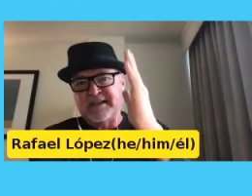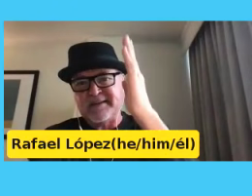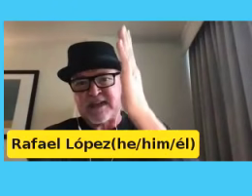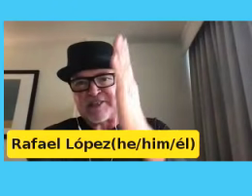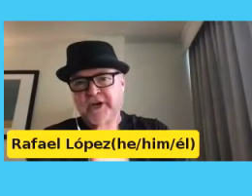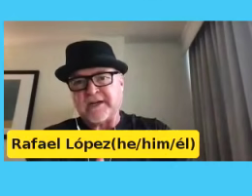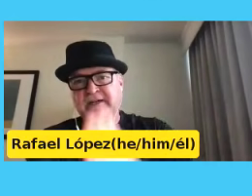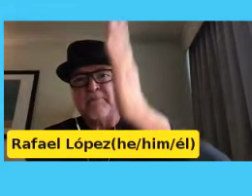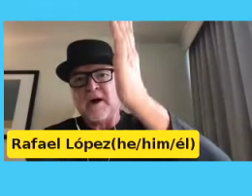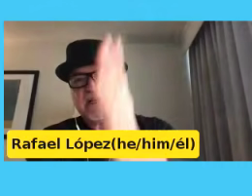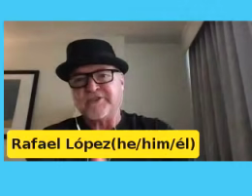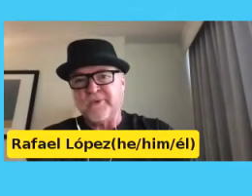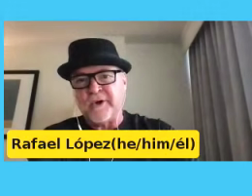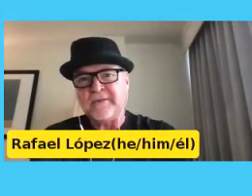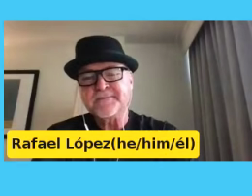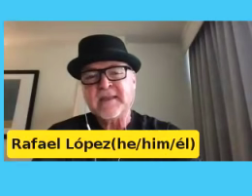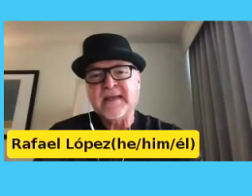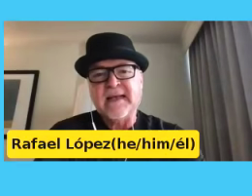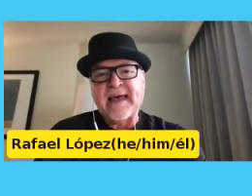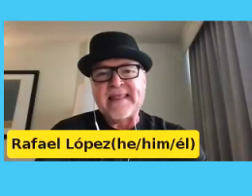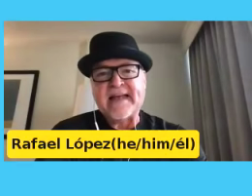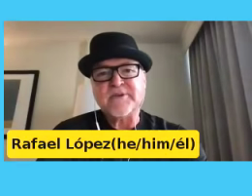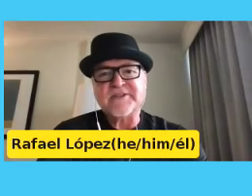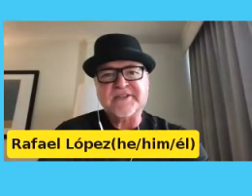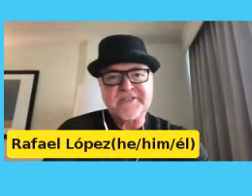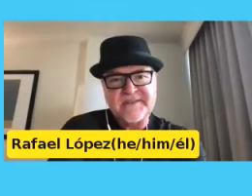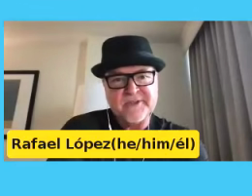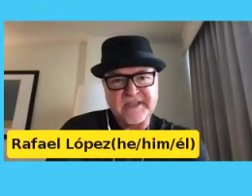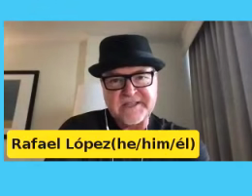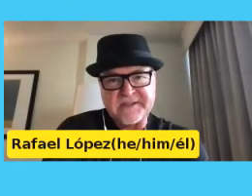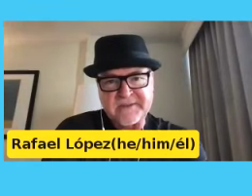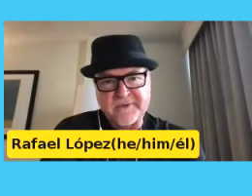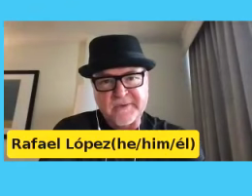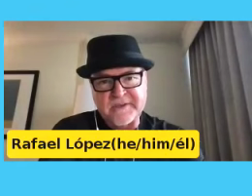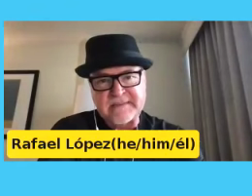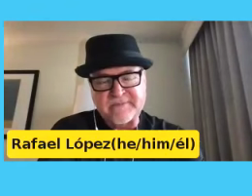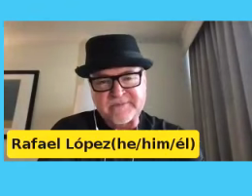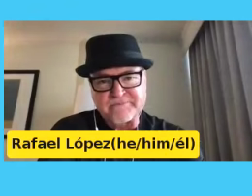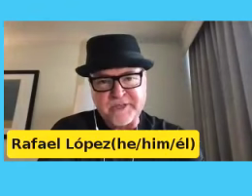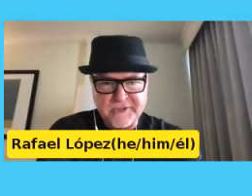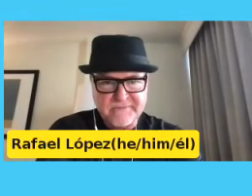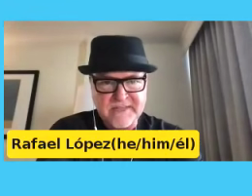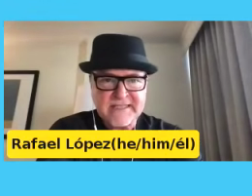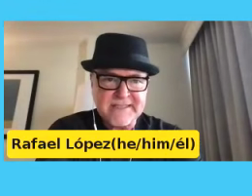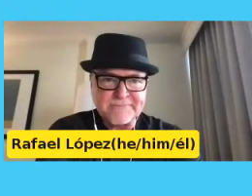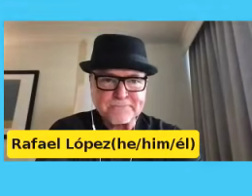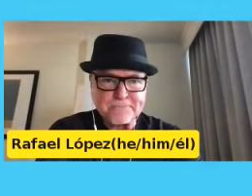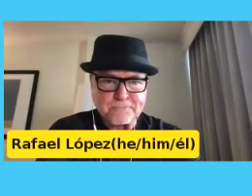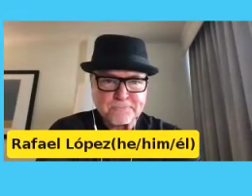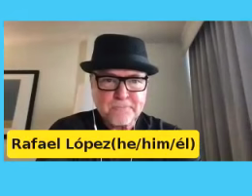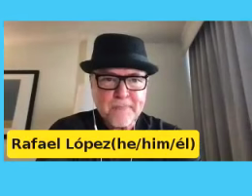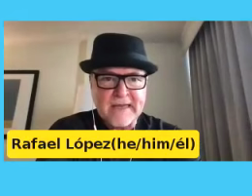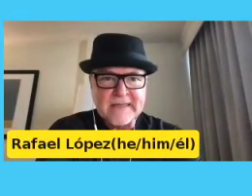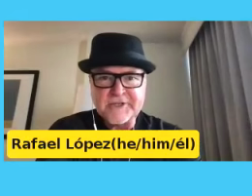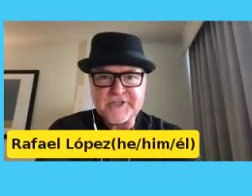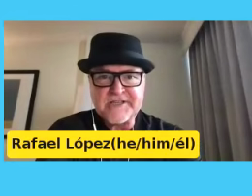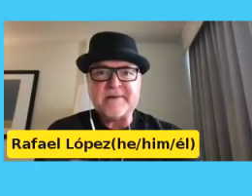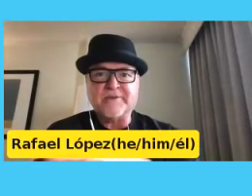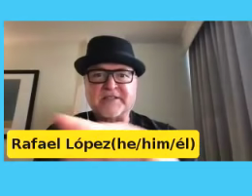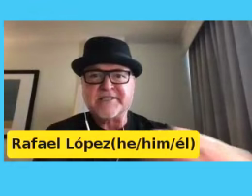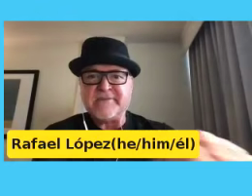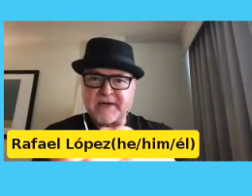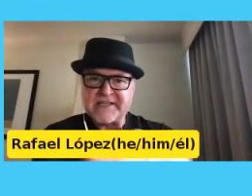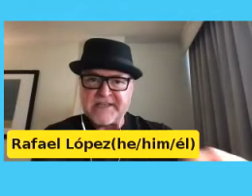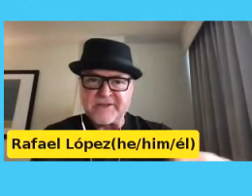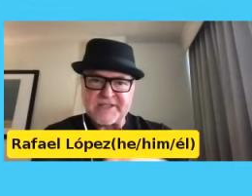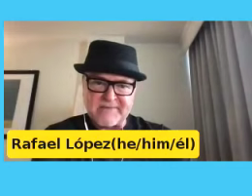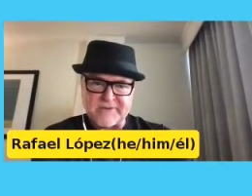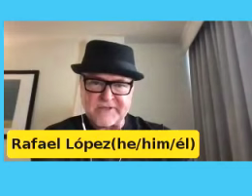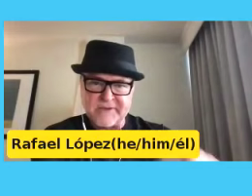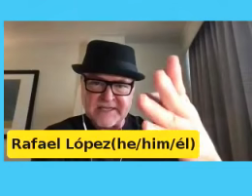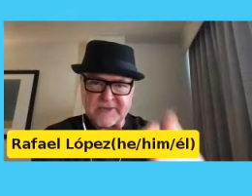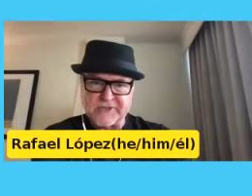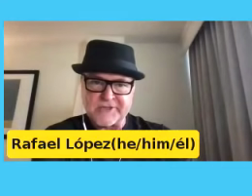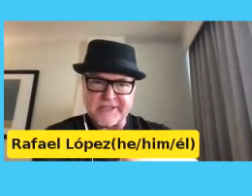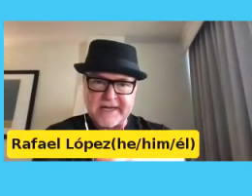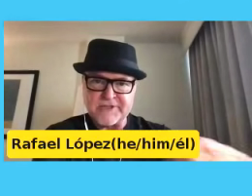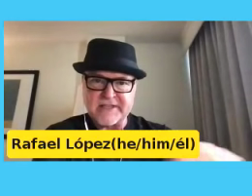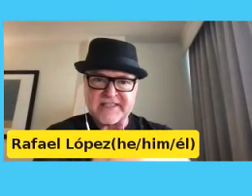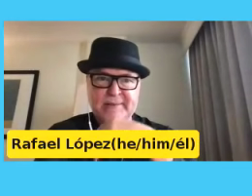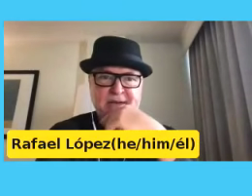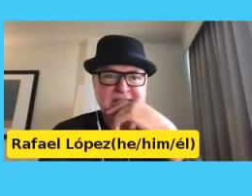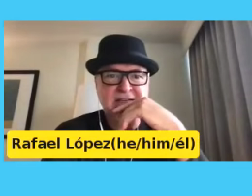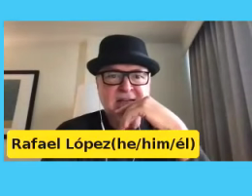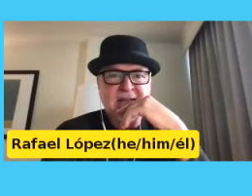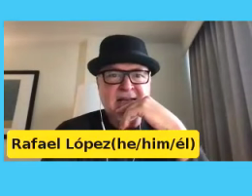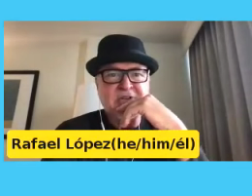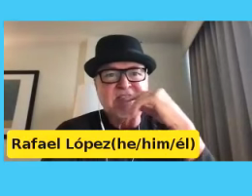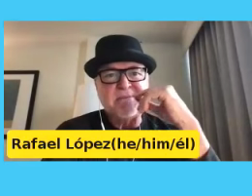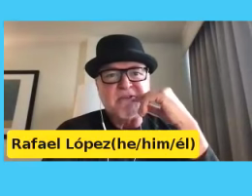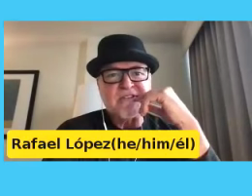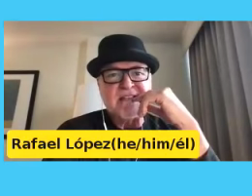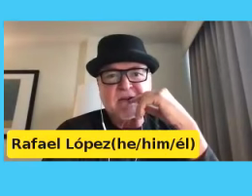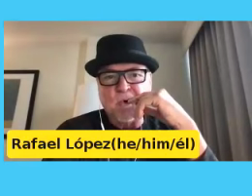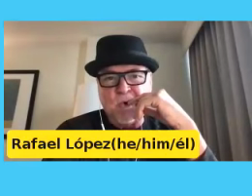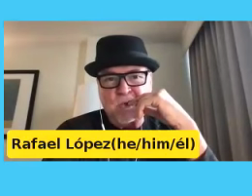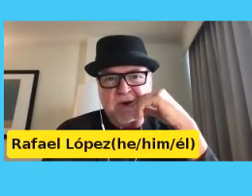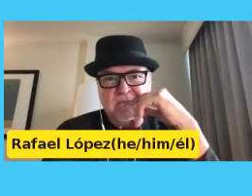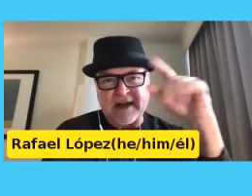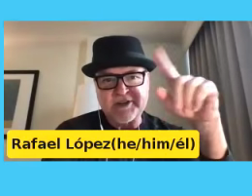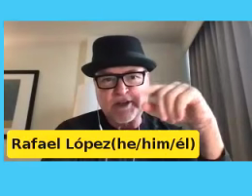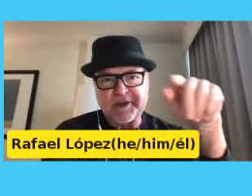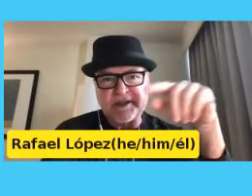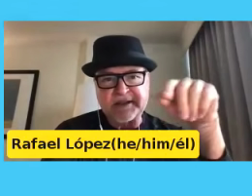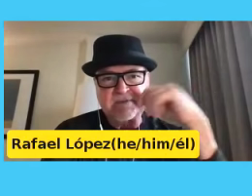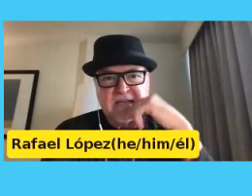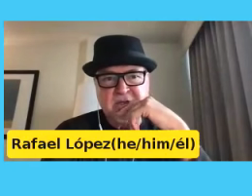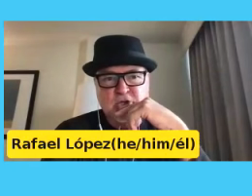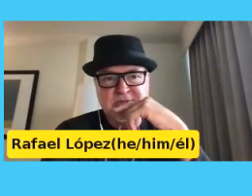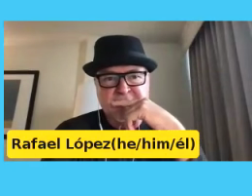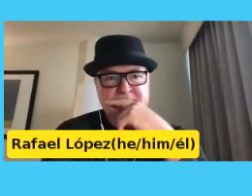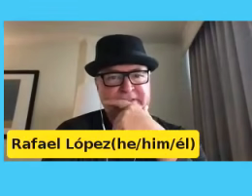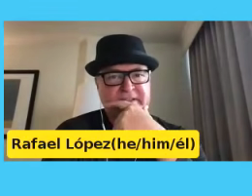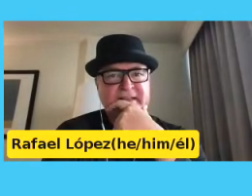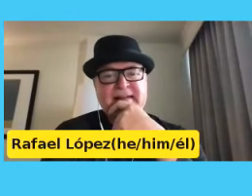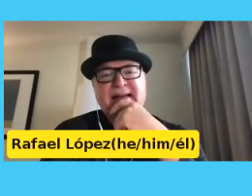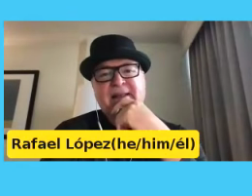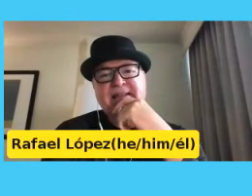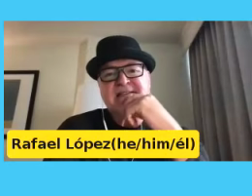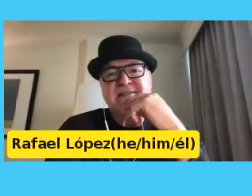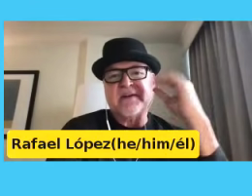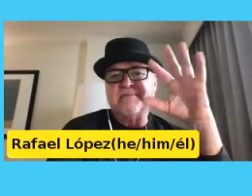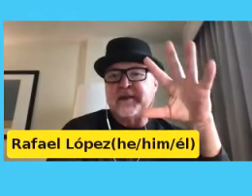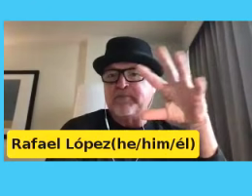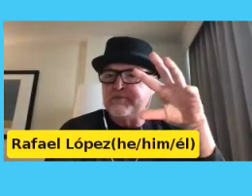a giant wooden ruler to mark the lines and those plaque lines that you see across, those are the ones that that snapping line you saw in the previous image. You need to have people to hold both ends very, very tight. And someone in the middle to pull it out about let it go,